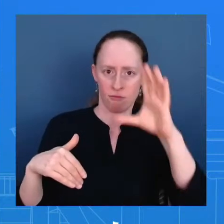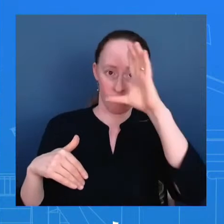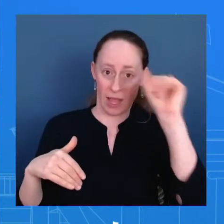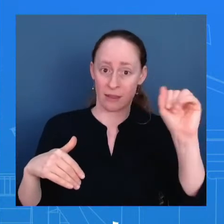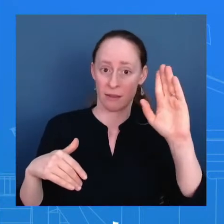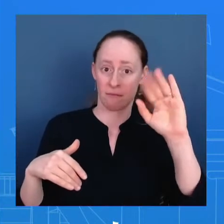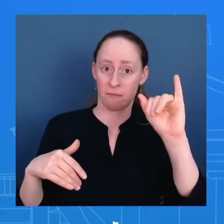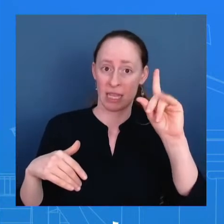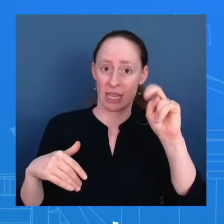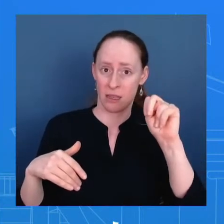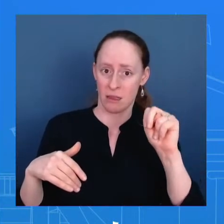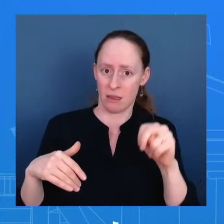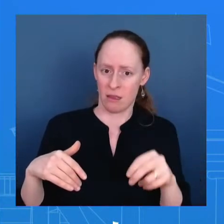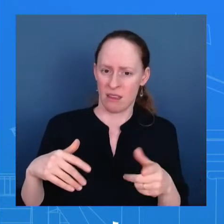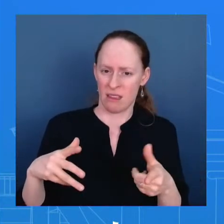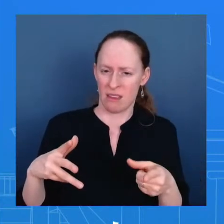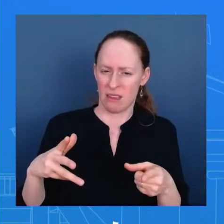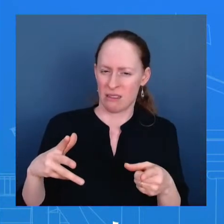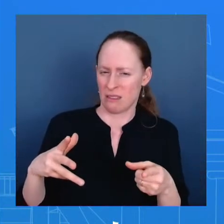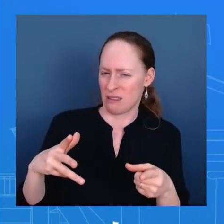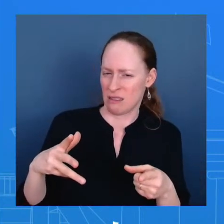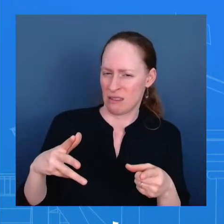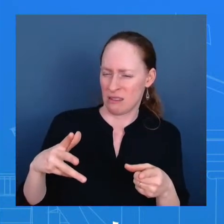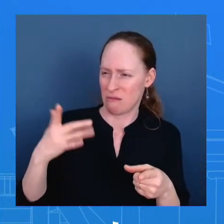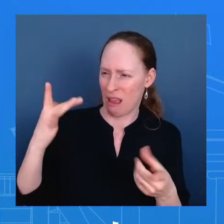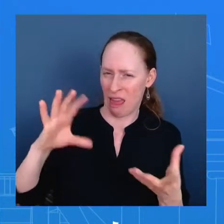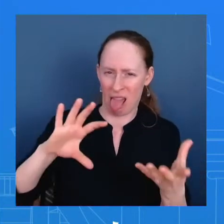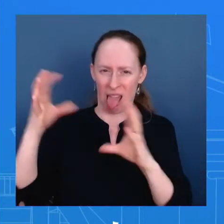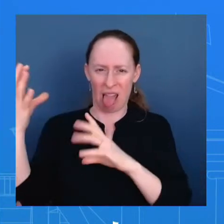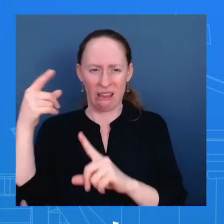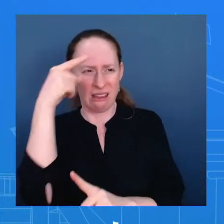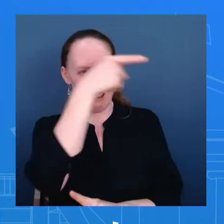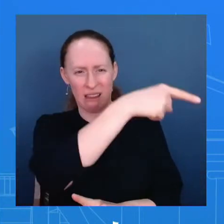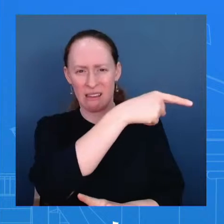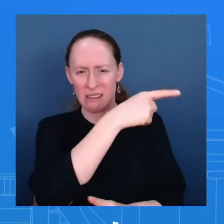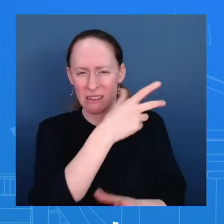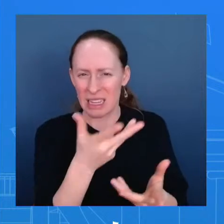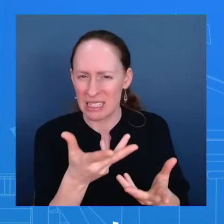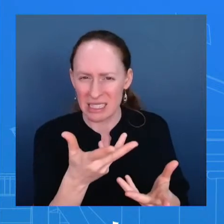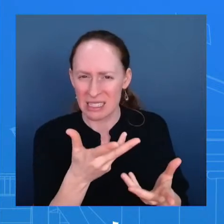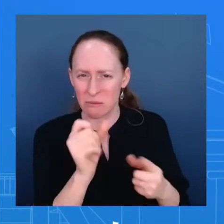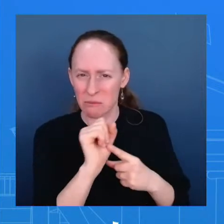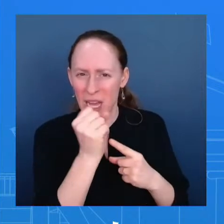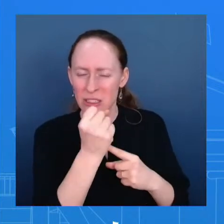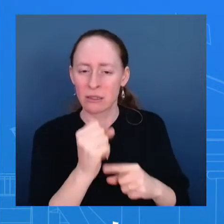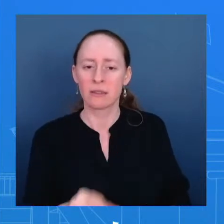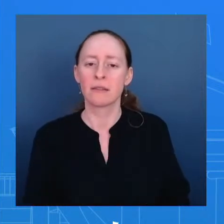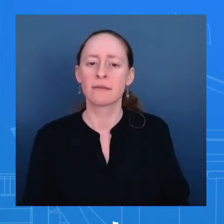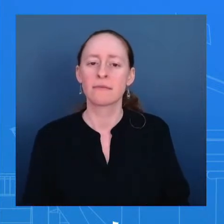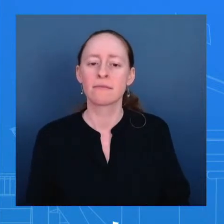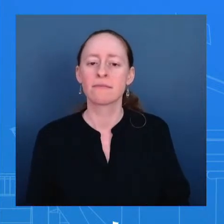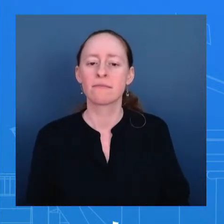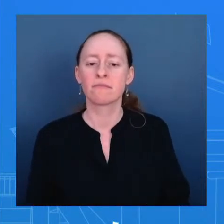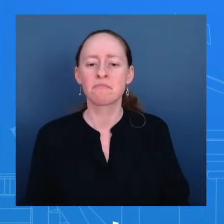Mr. Benjamin: Sure, Morehouse and all the other HBCU -- I served as a trustee at Benedict College,